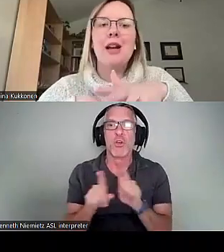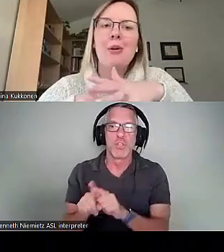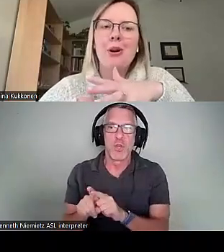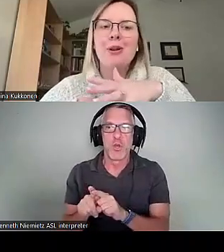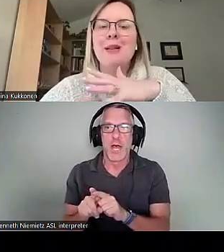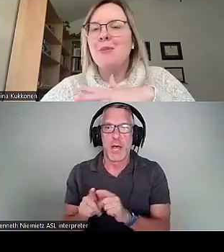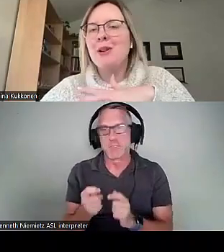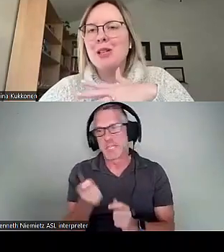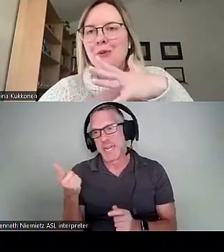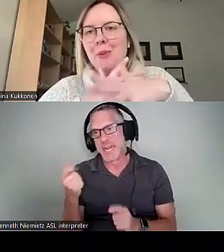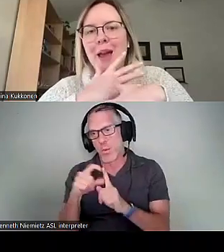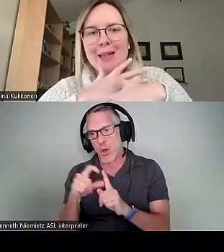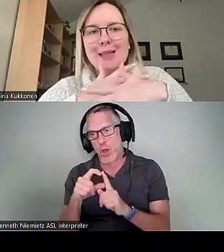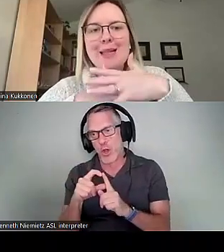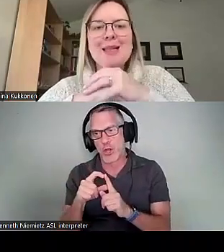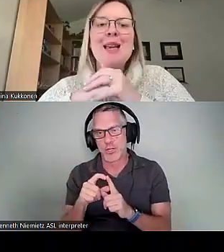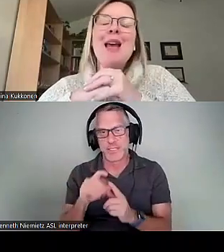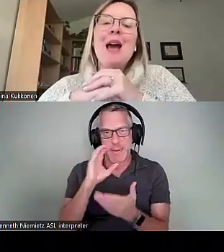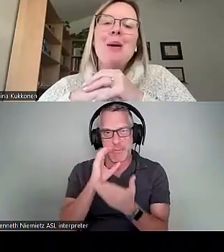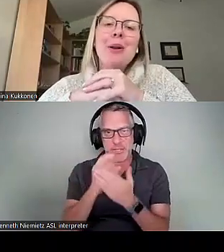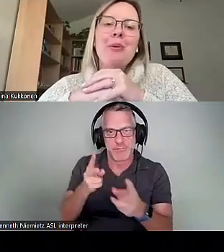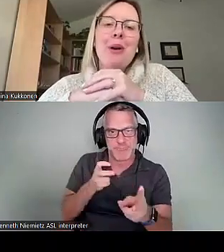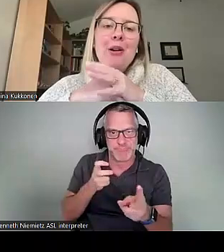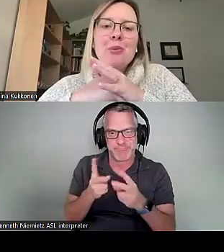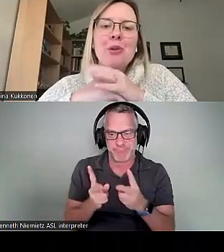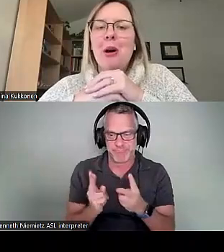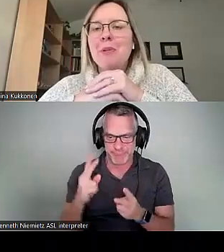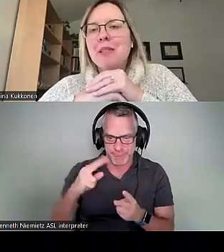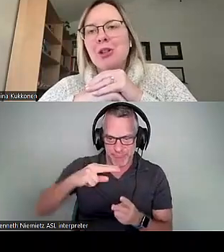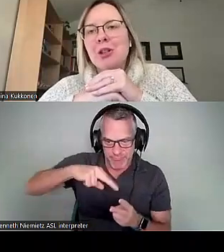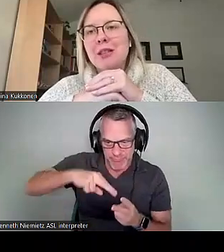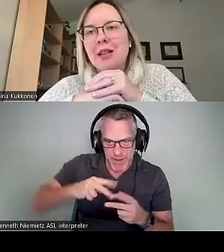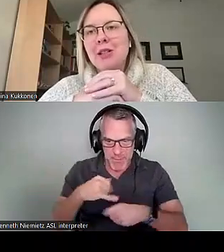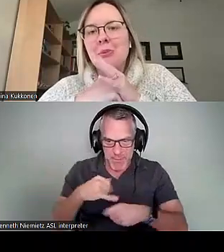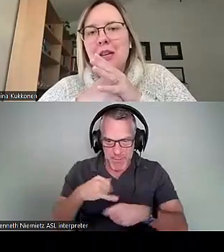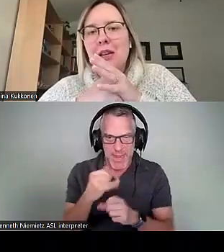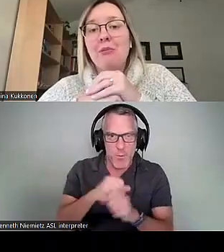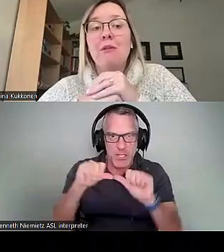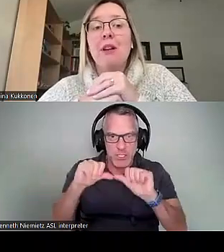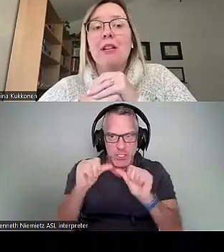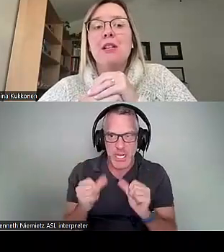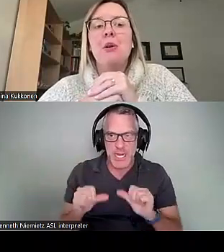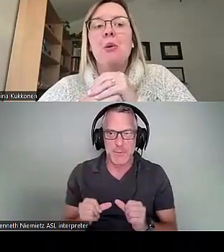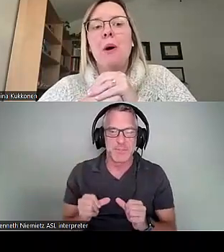out words and images from magazines and playing around with compositions that to me reflected